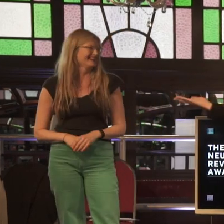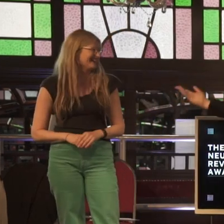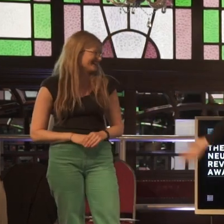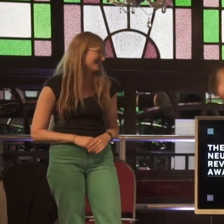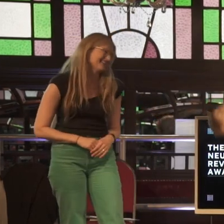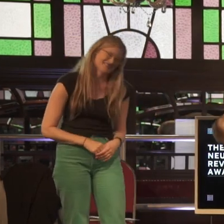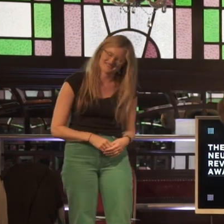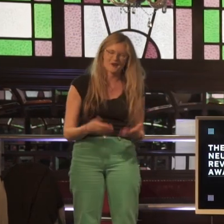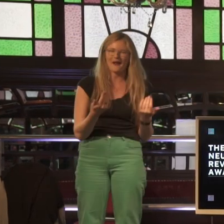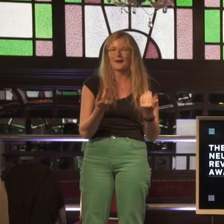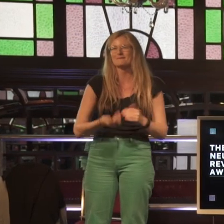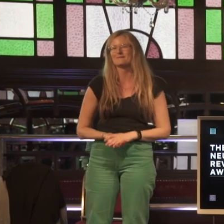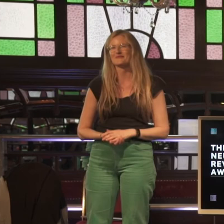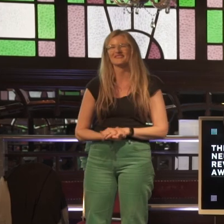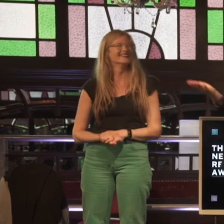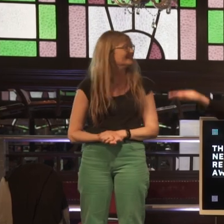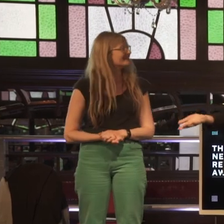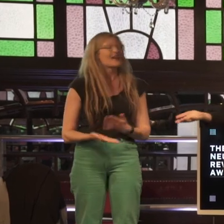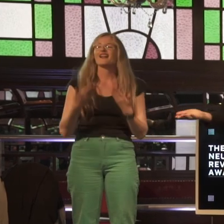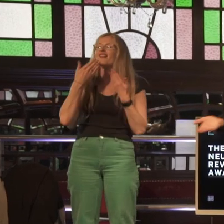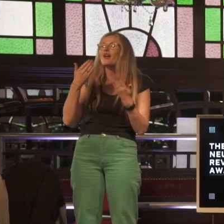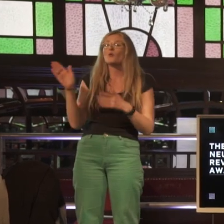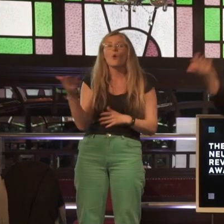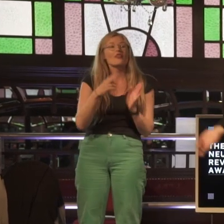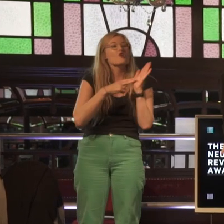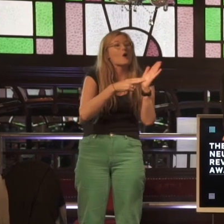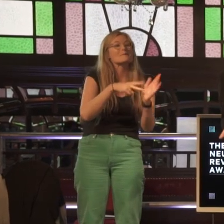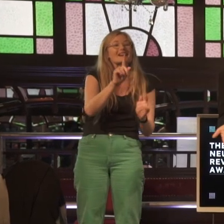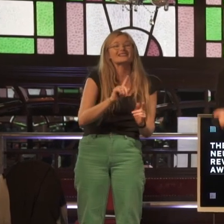We're very grateful, thank you so much. Thank you. Thank you to all the nominees, and to all the winners.